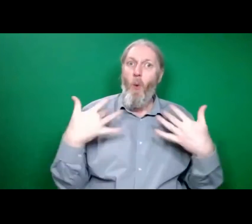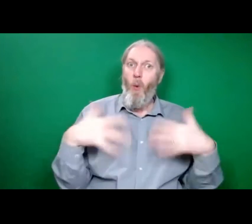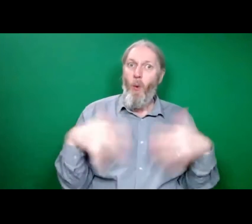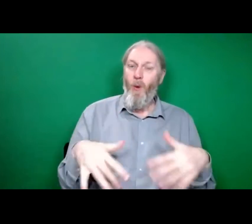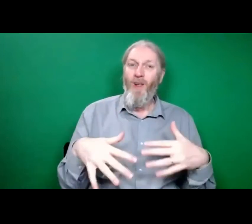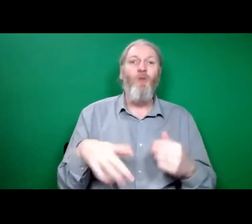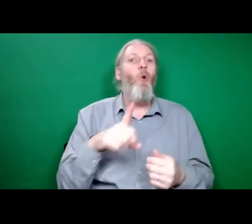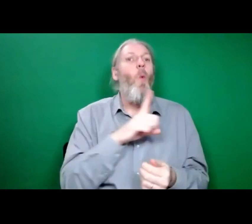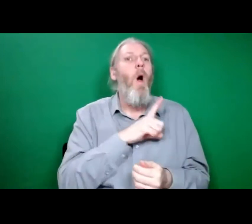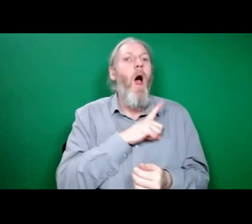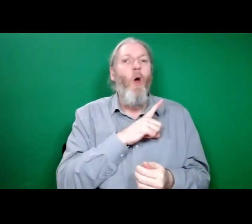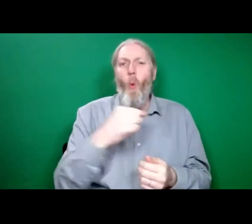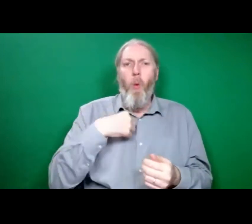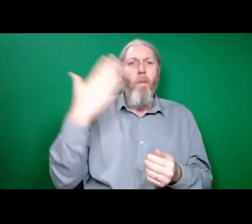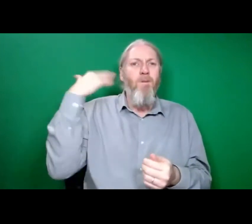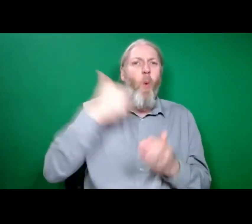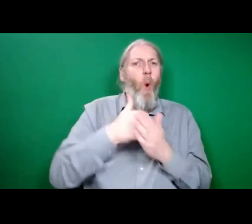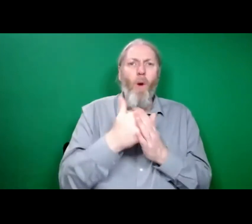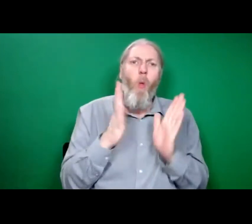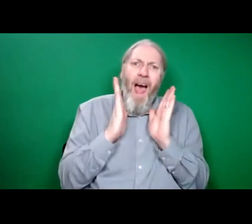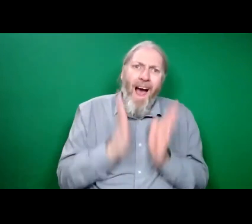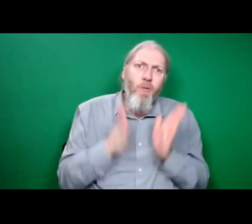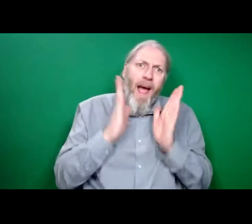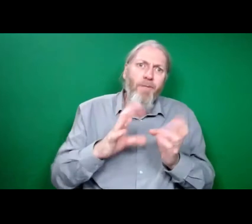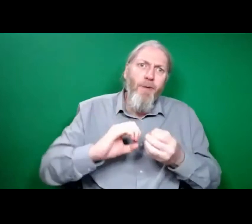scale but there were 150 people in the room.